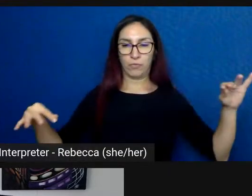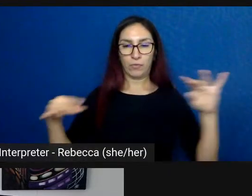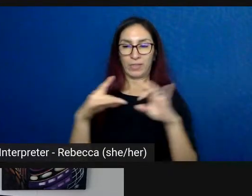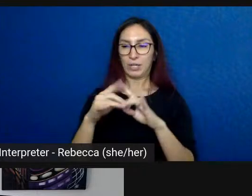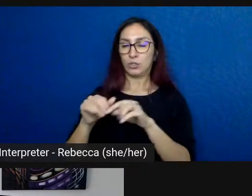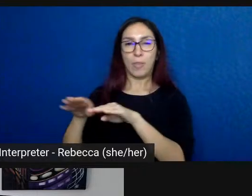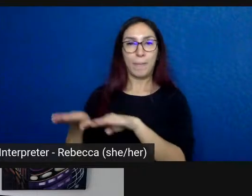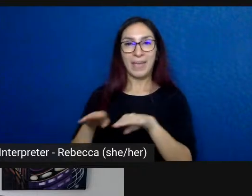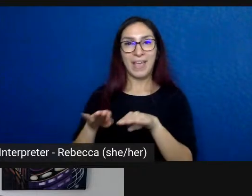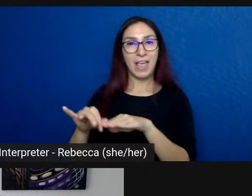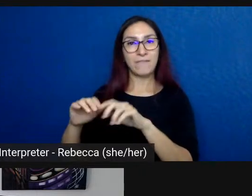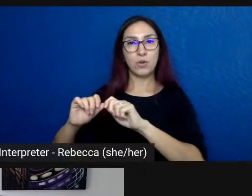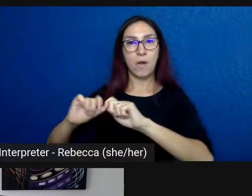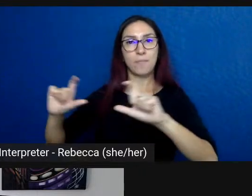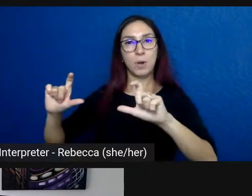Are these specific